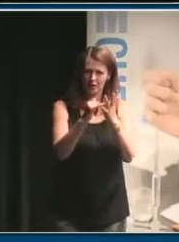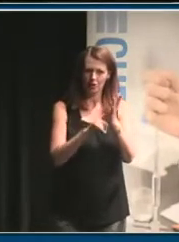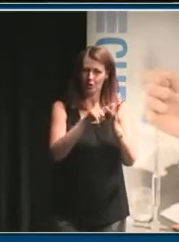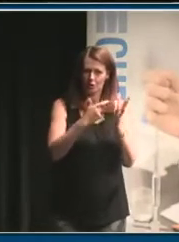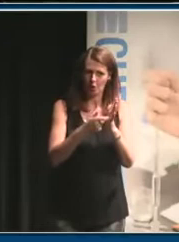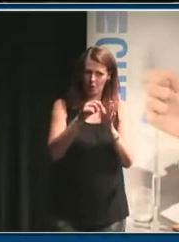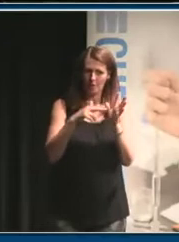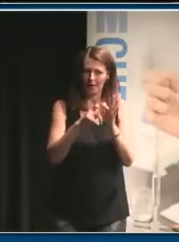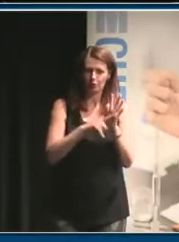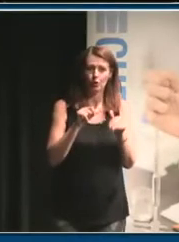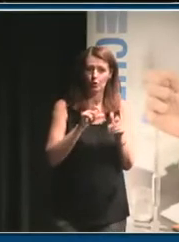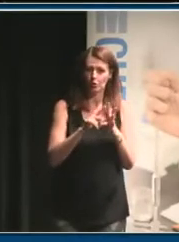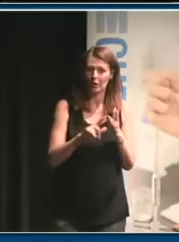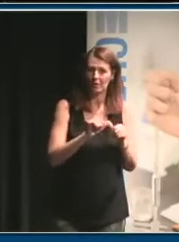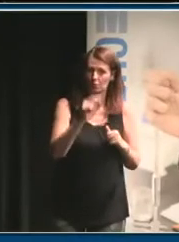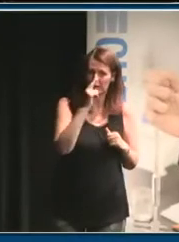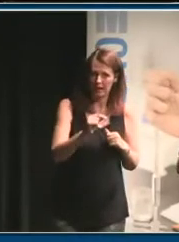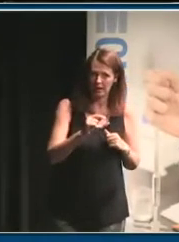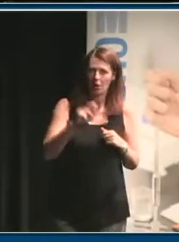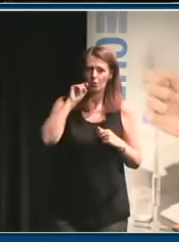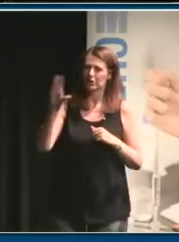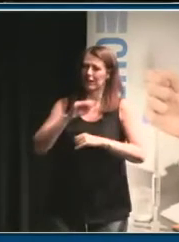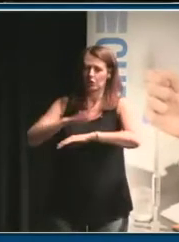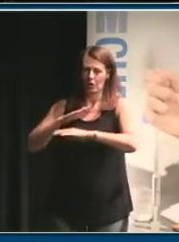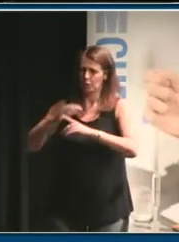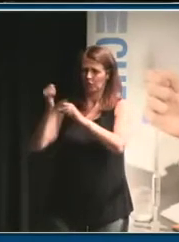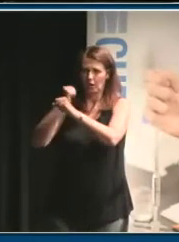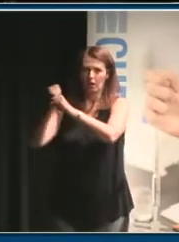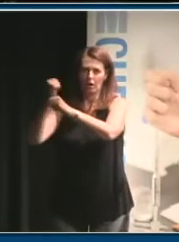that we can. It's going to take time to invent these things but green chemistry is that little